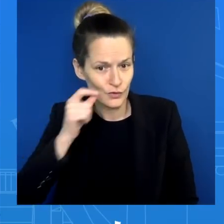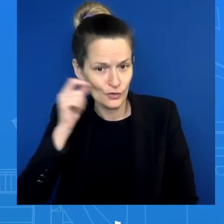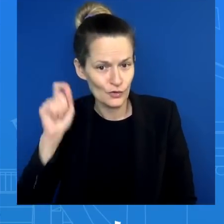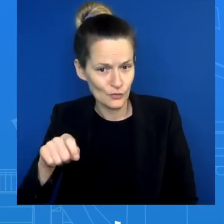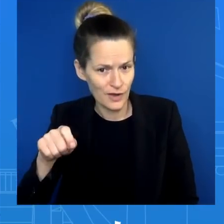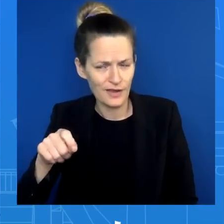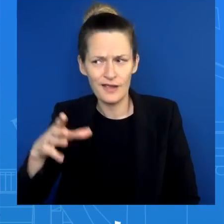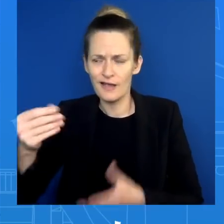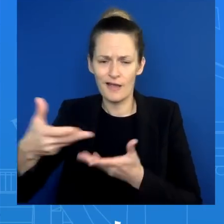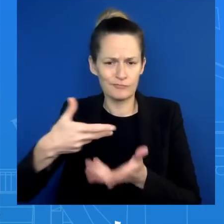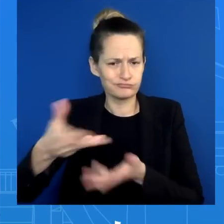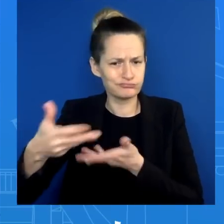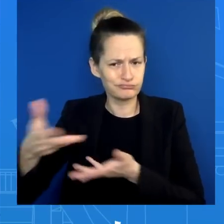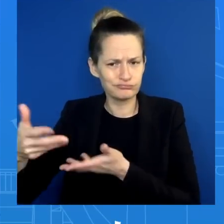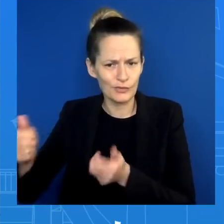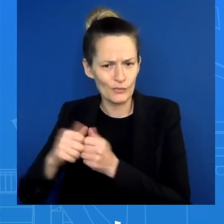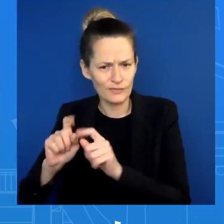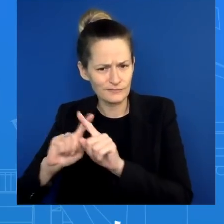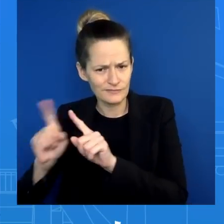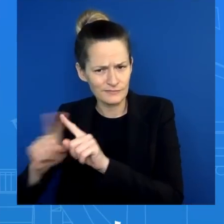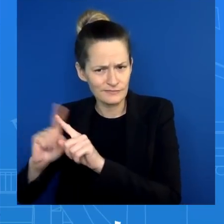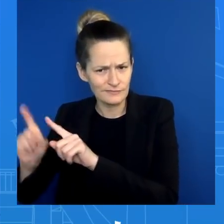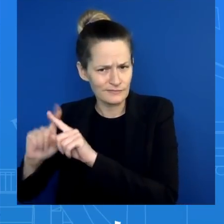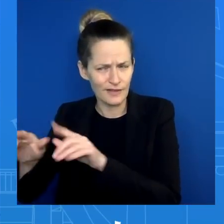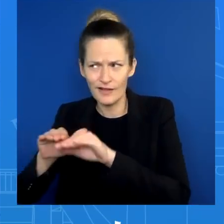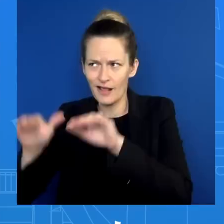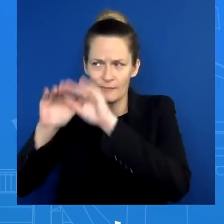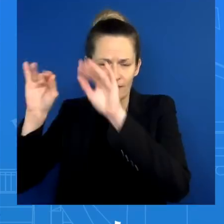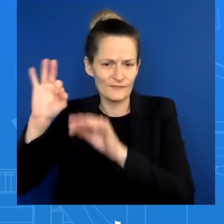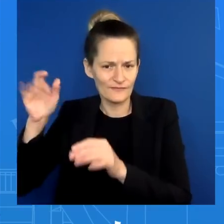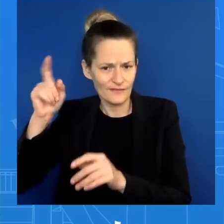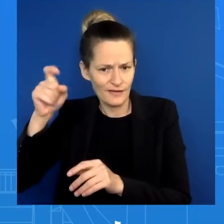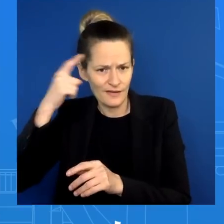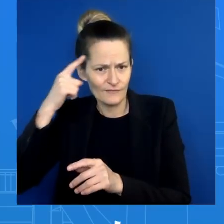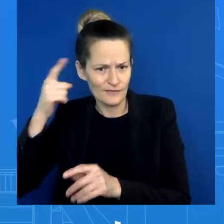and talk to their counterparts in Ukraine. I'm going to go I'm going to go to the back.